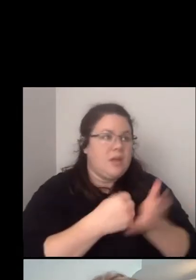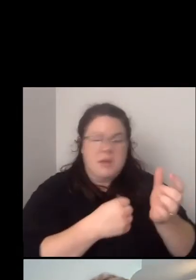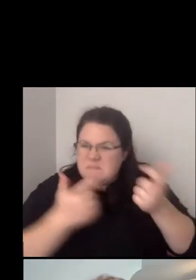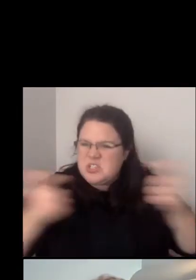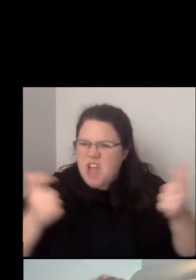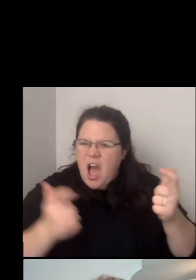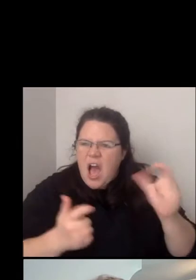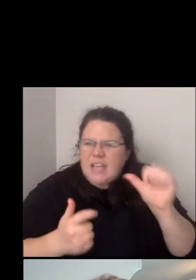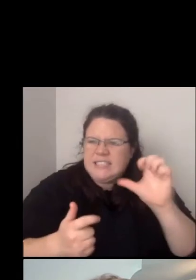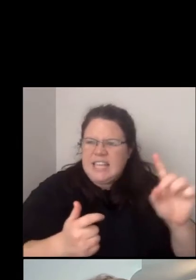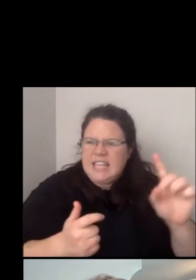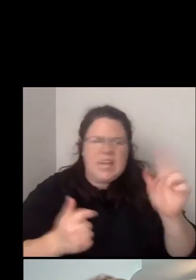I'm saying "plant" a lot.